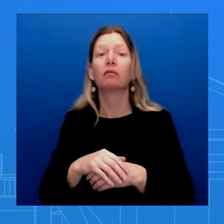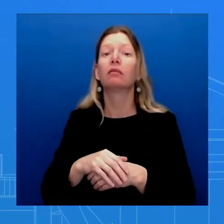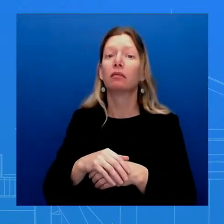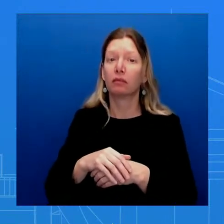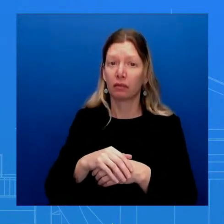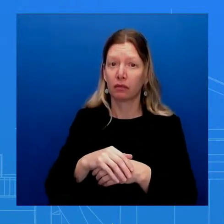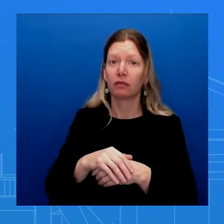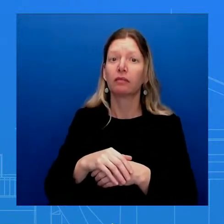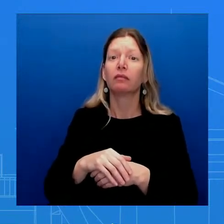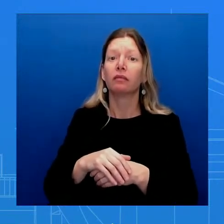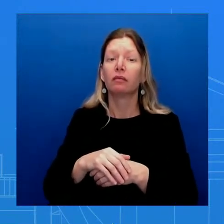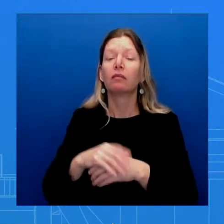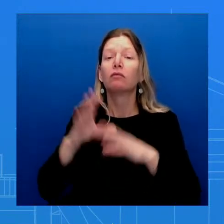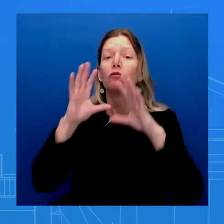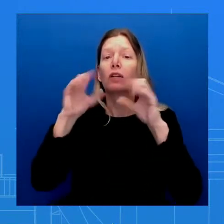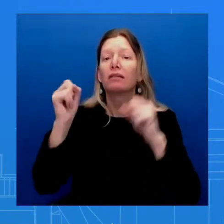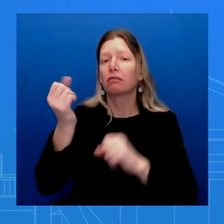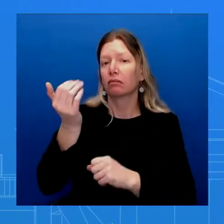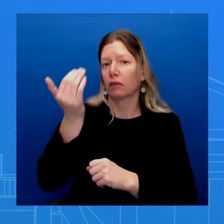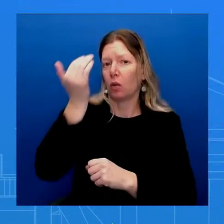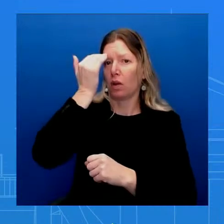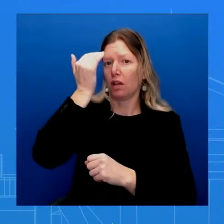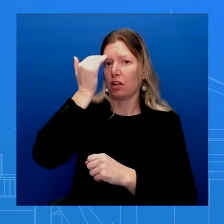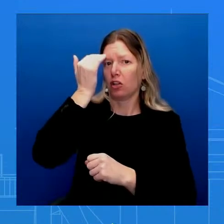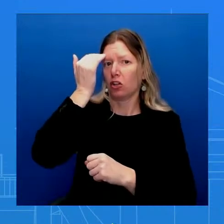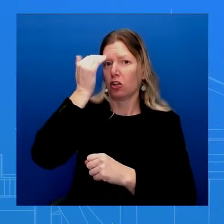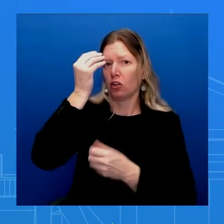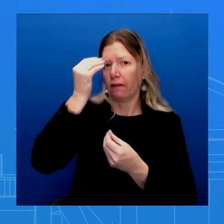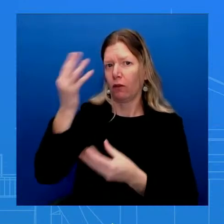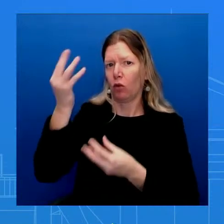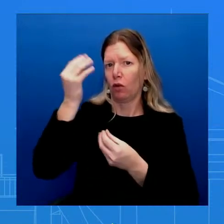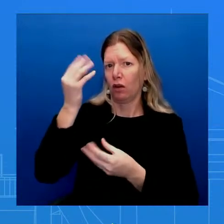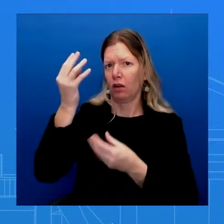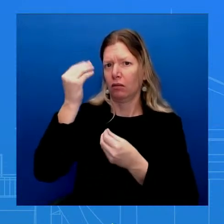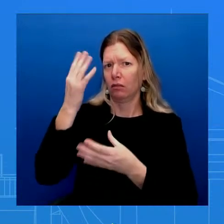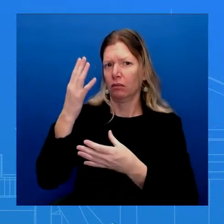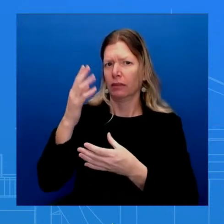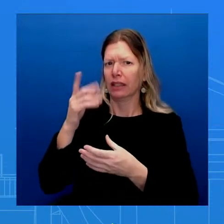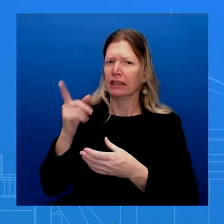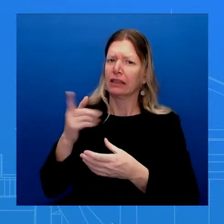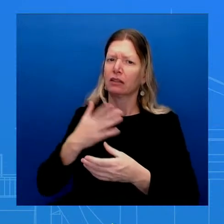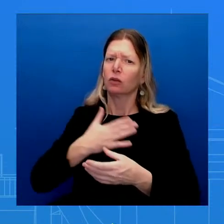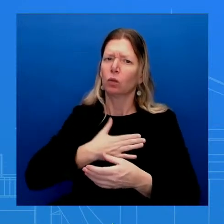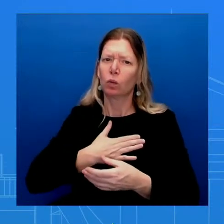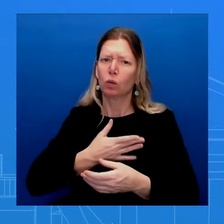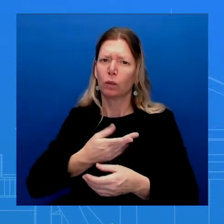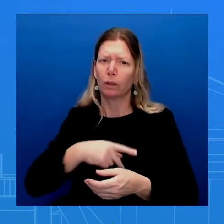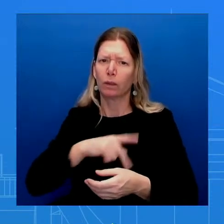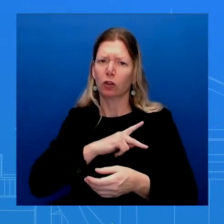very much a personal focus on this, on these -- on -- on the pause that we're seeing --